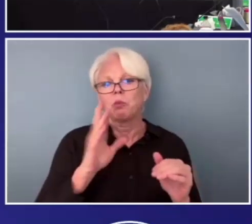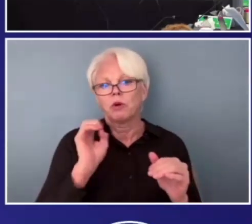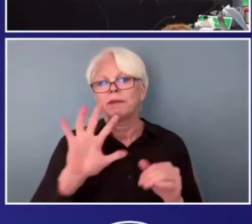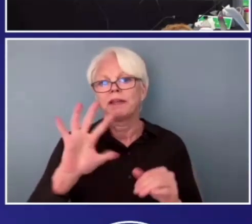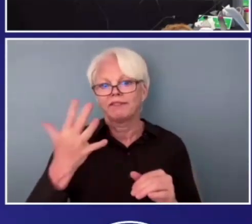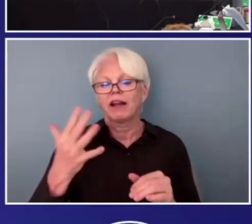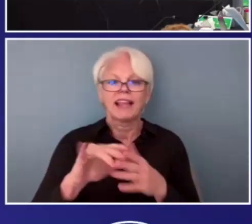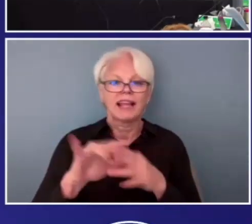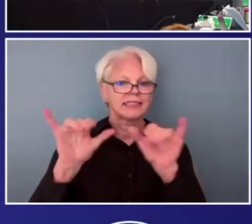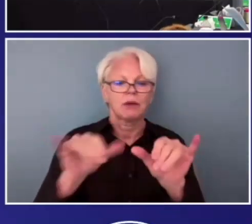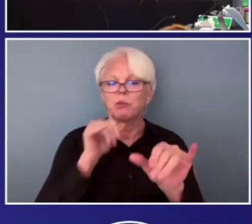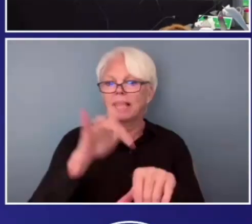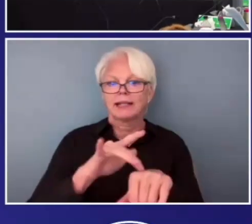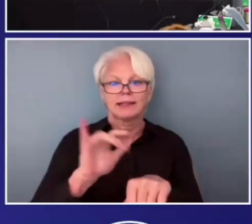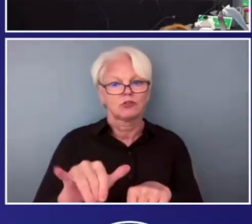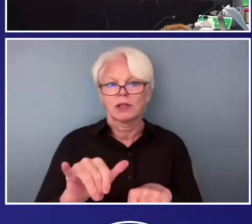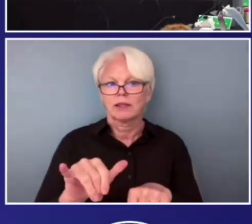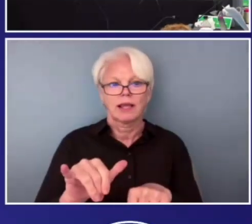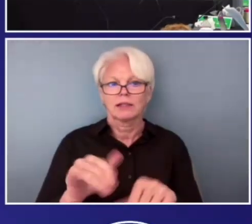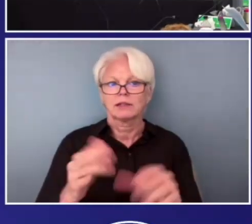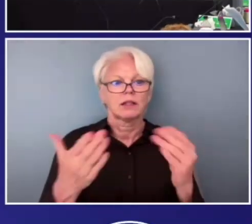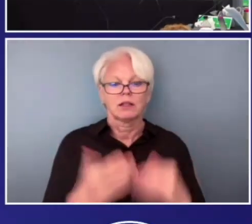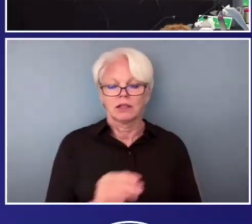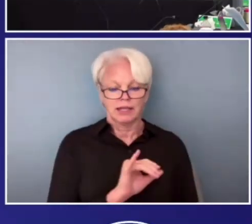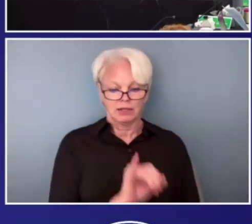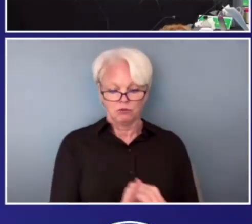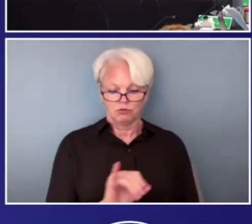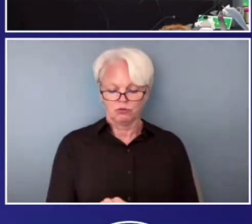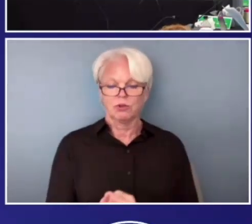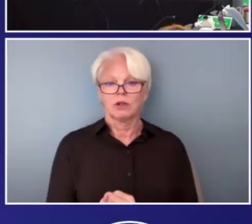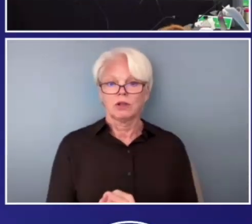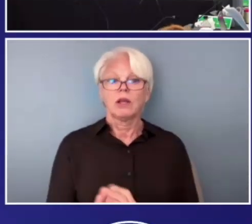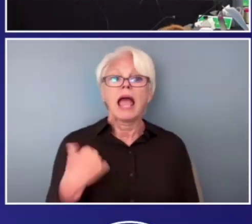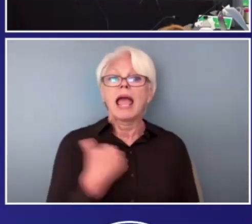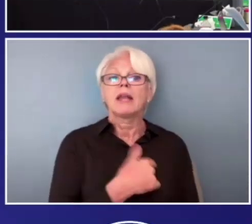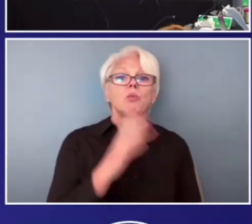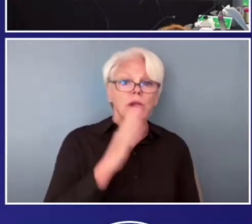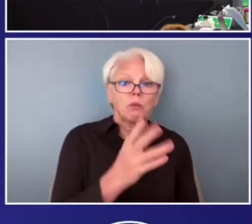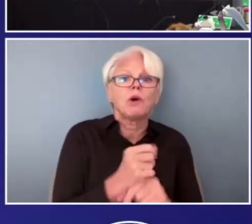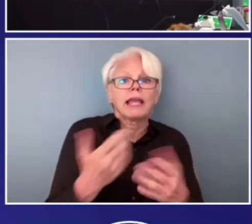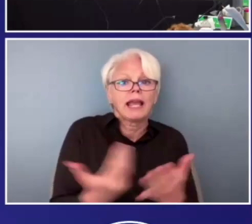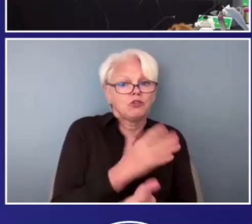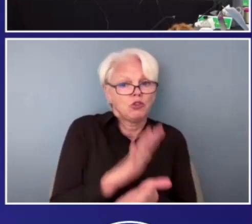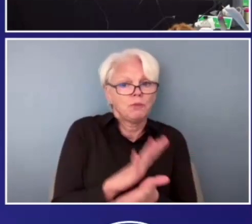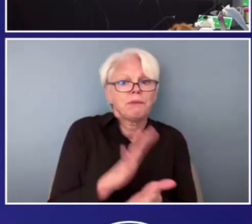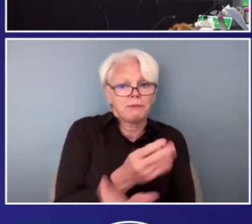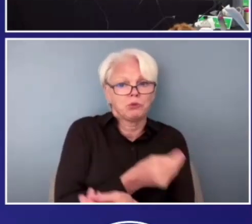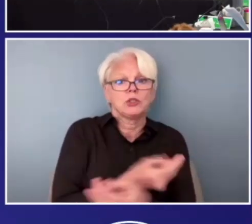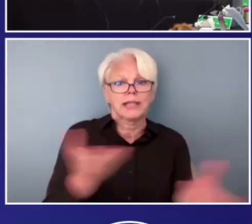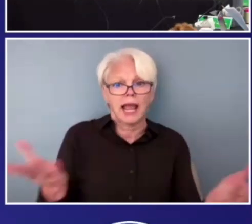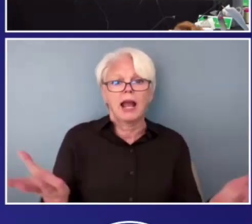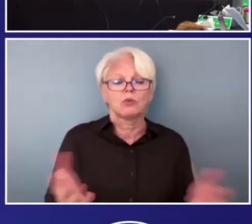We're not touching that. In Romanette two -- and we will get new papers out. Romanette two is where we're